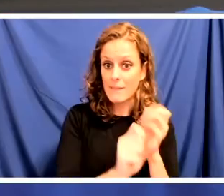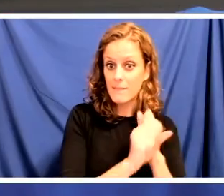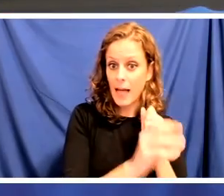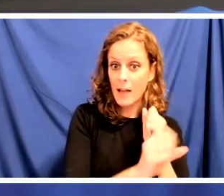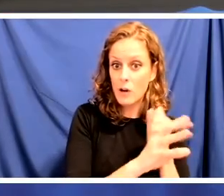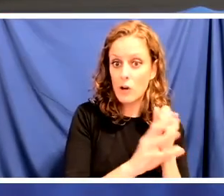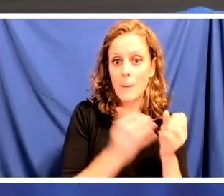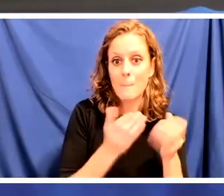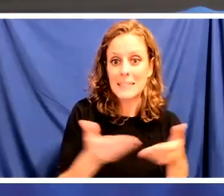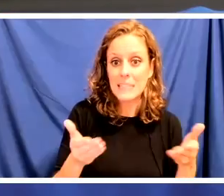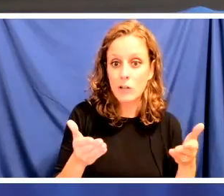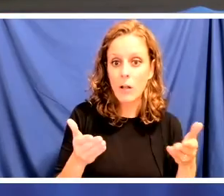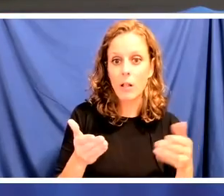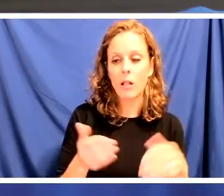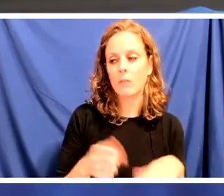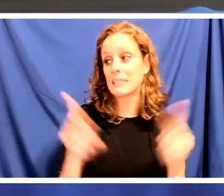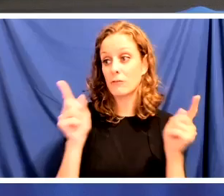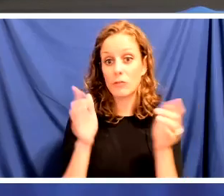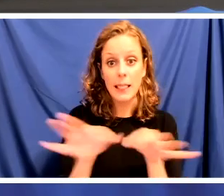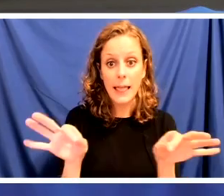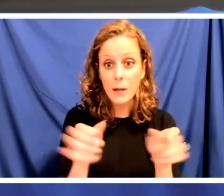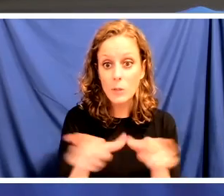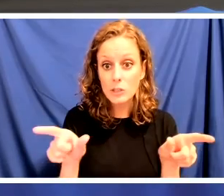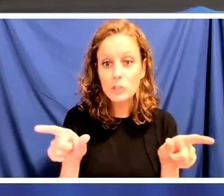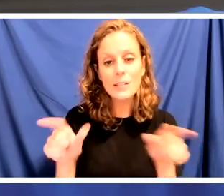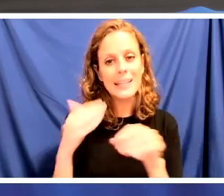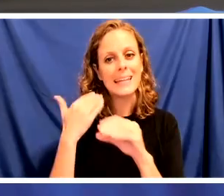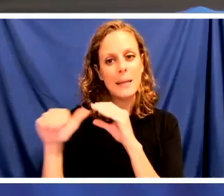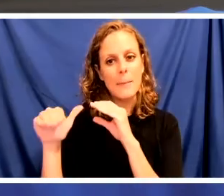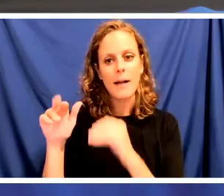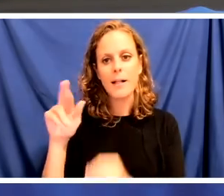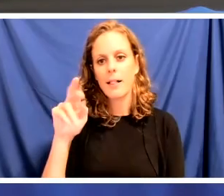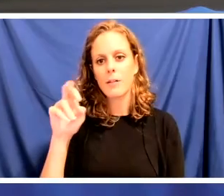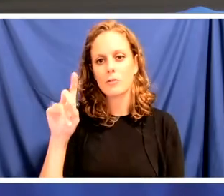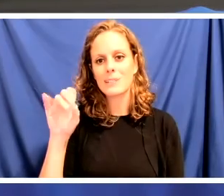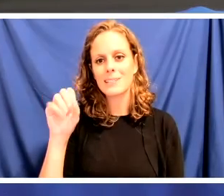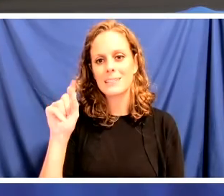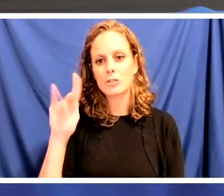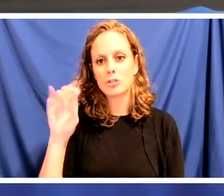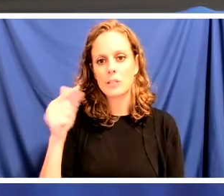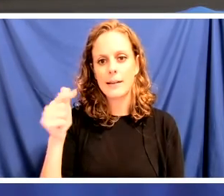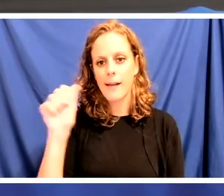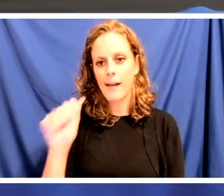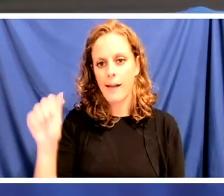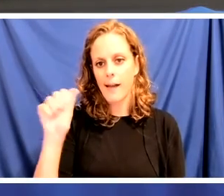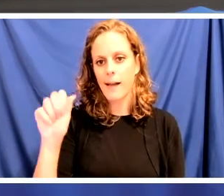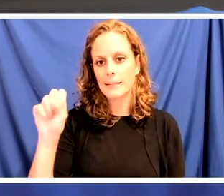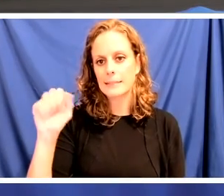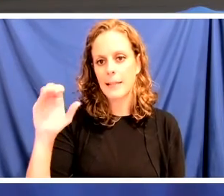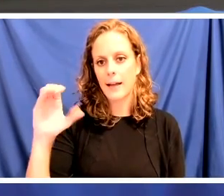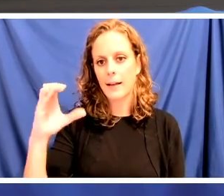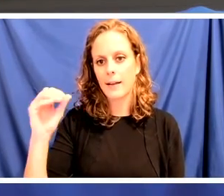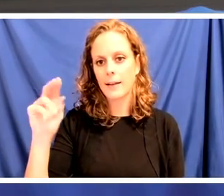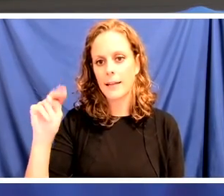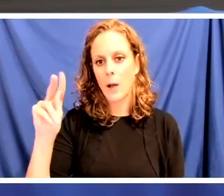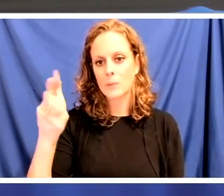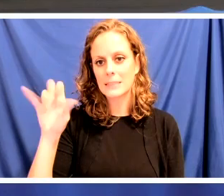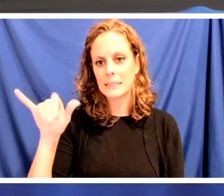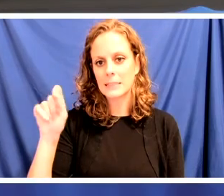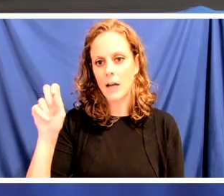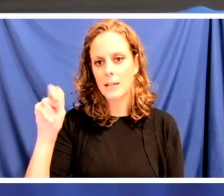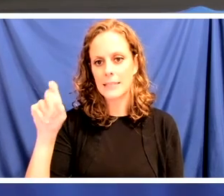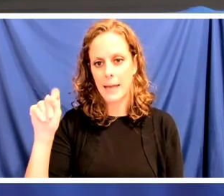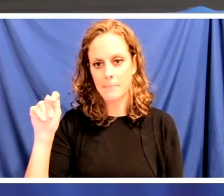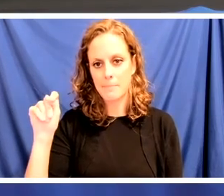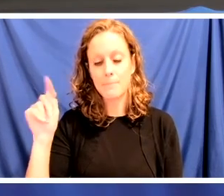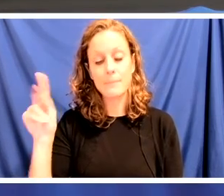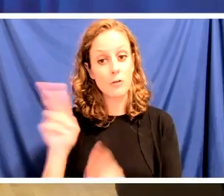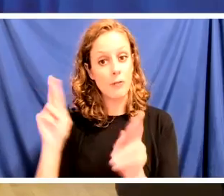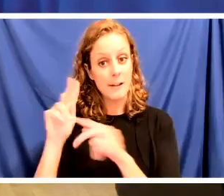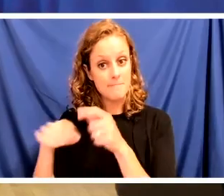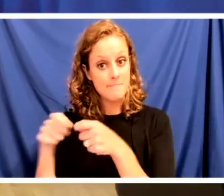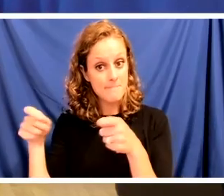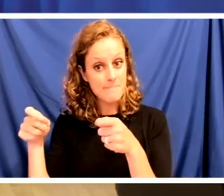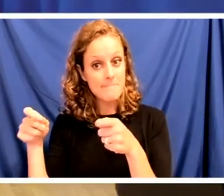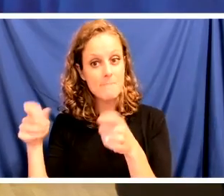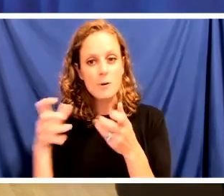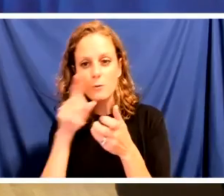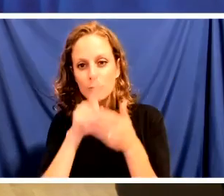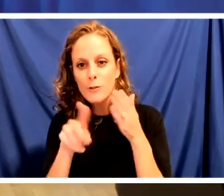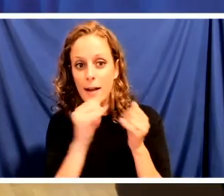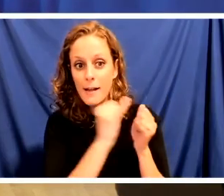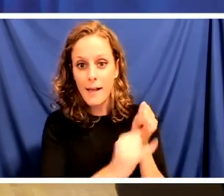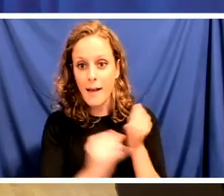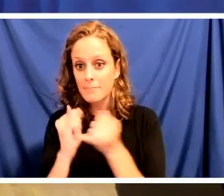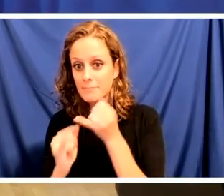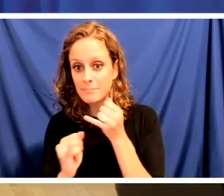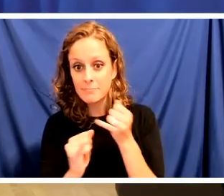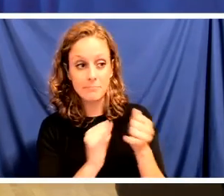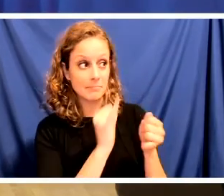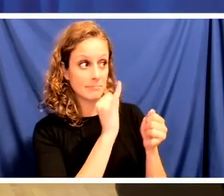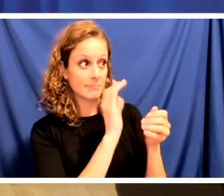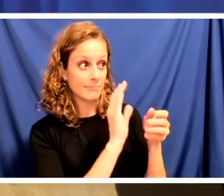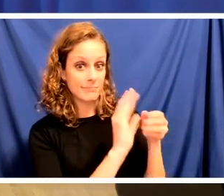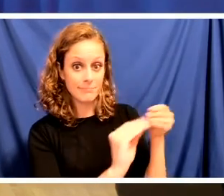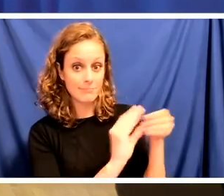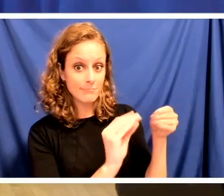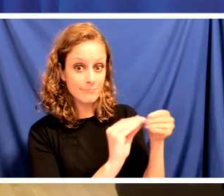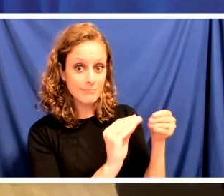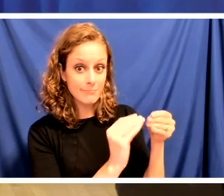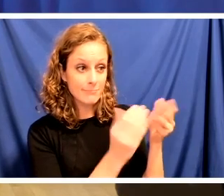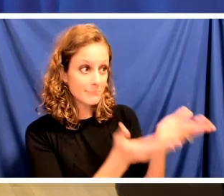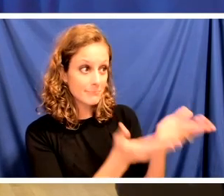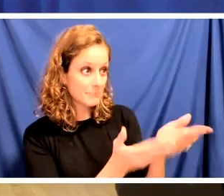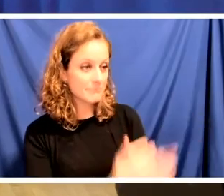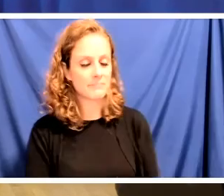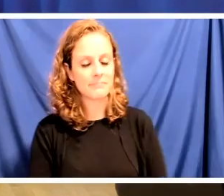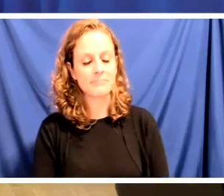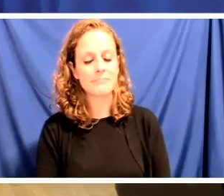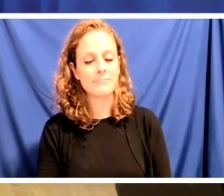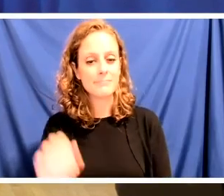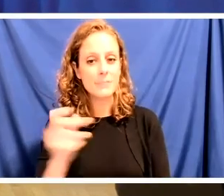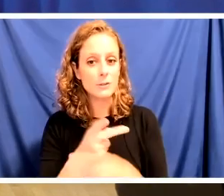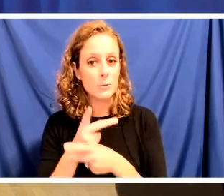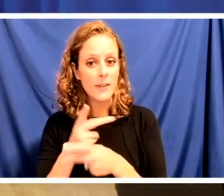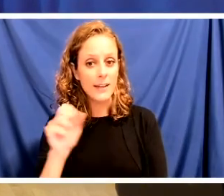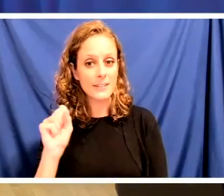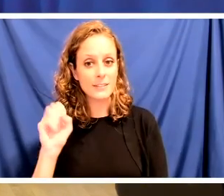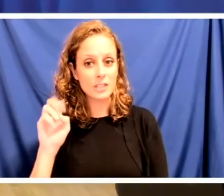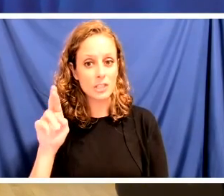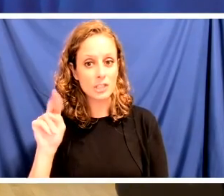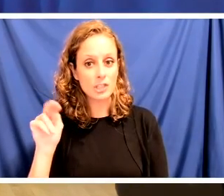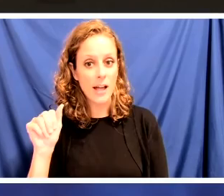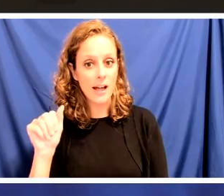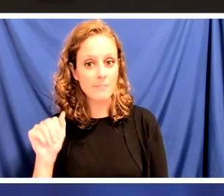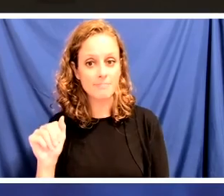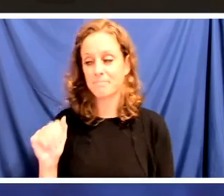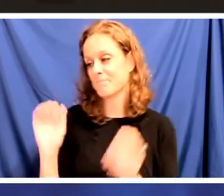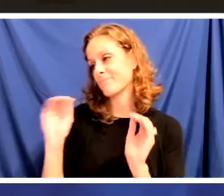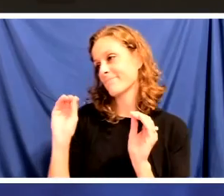A translated versions, you can email redistricting at SAC county.net and so before we close up here, I wanted to check with supervisor certain if you had any closing remarks, I just want to again express my appreciation for you Courtney and Doug for.